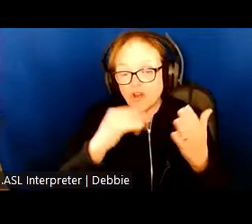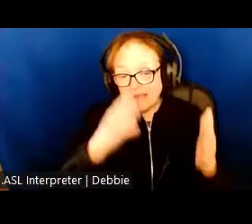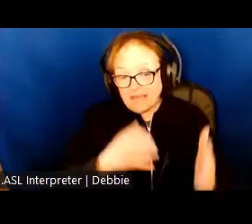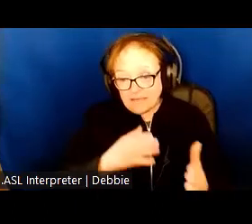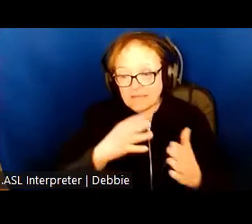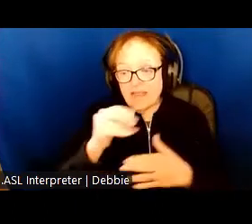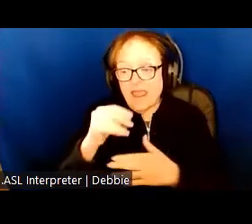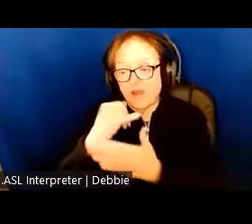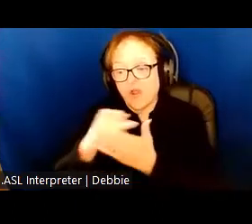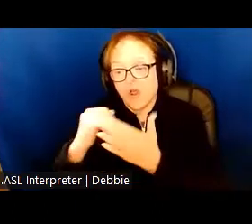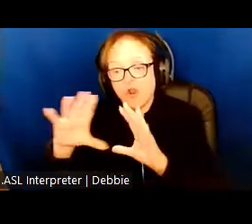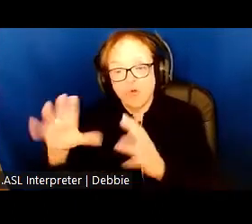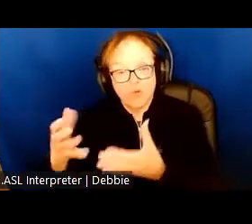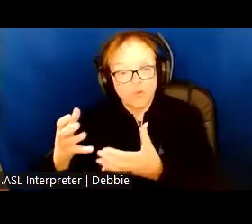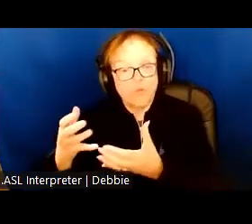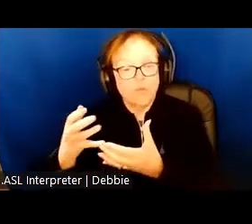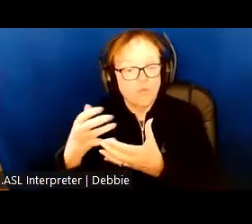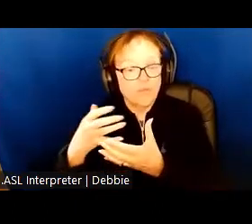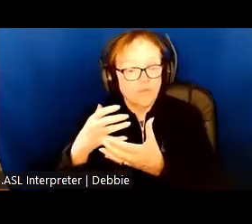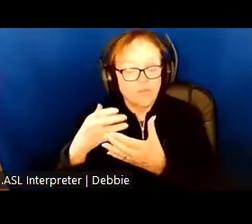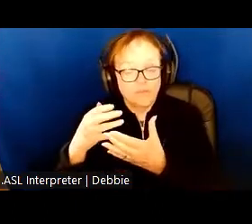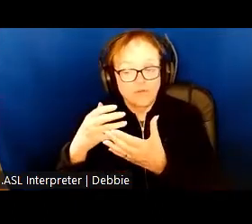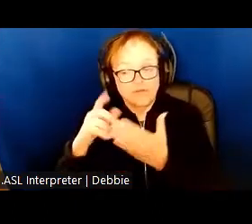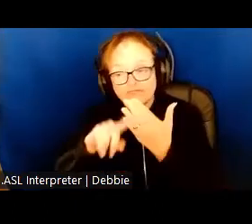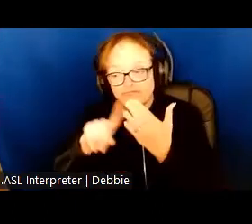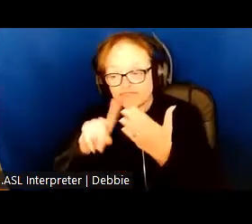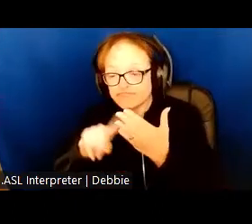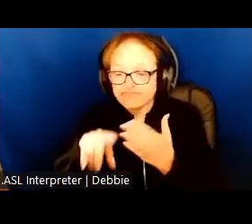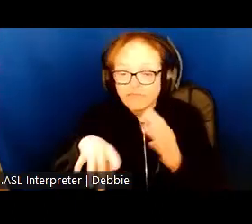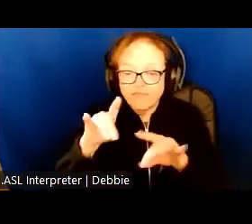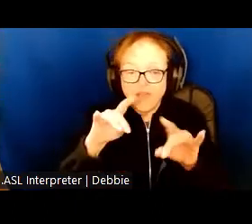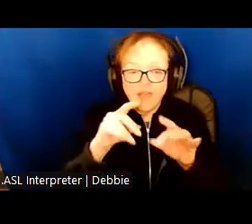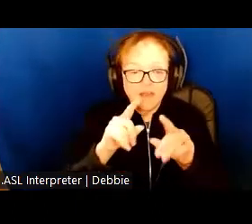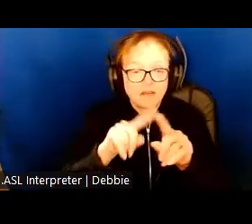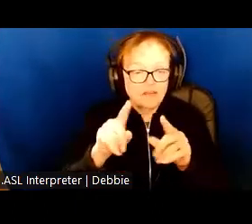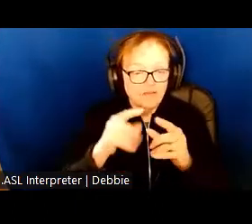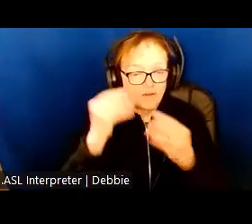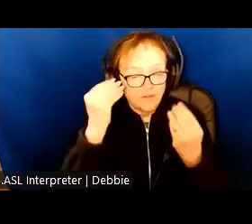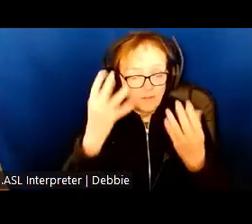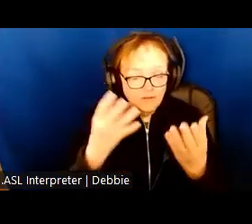of discipline. I’ll put the latest issue of Opportunities for the Field in the chat